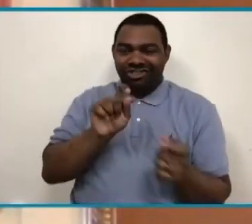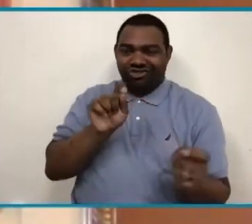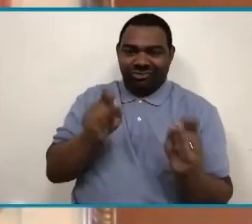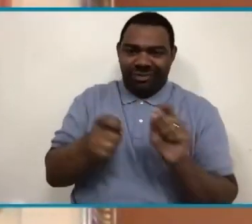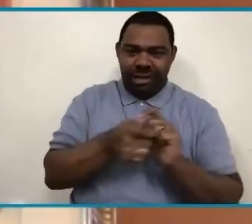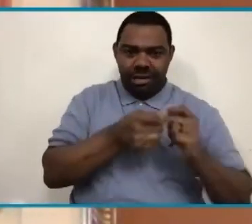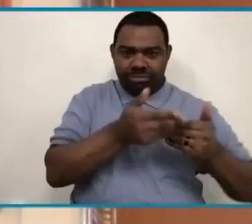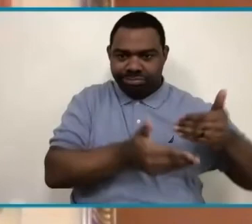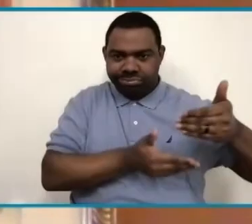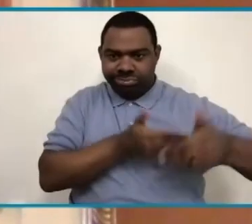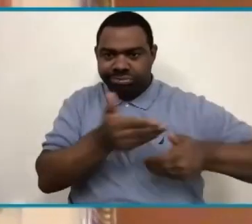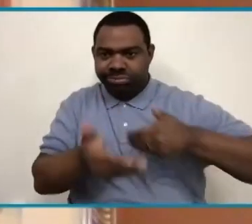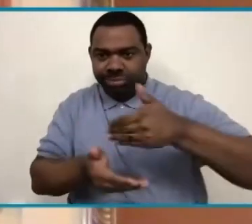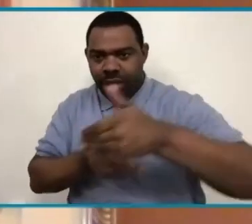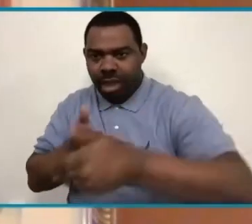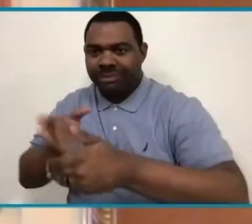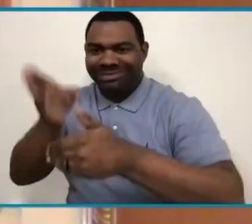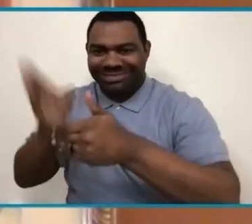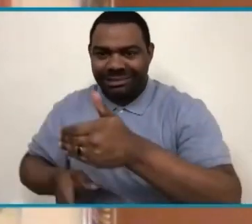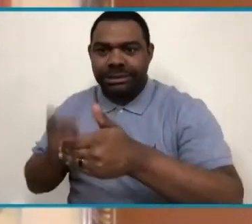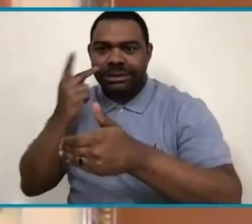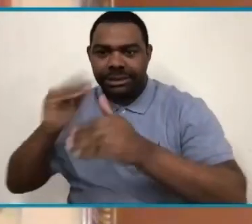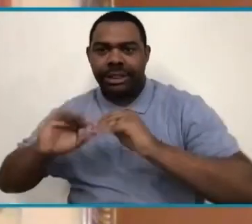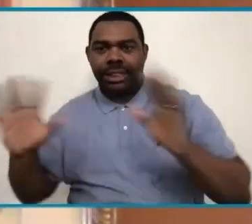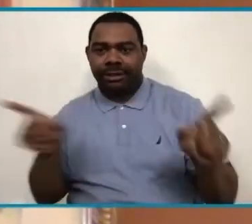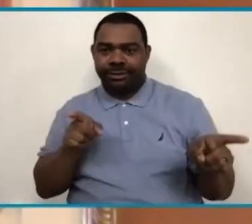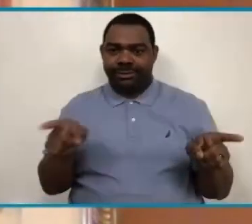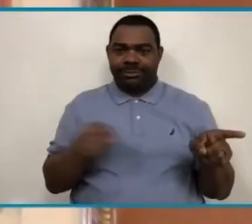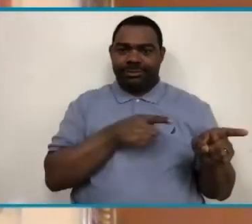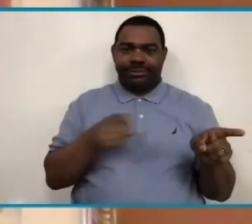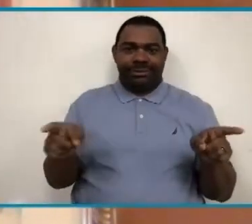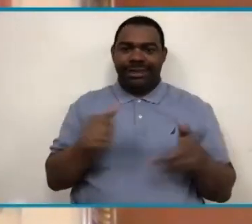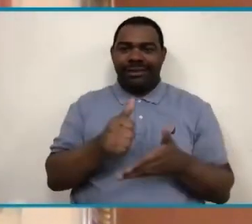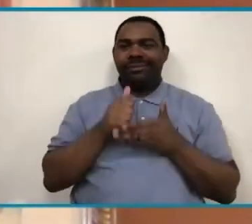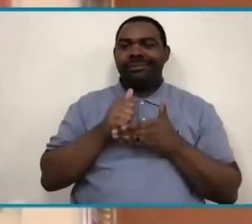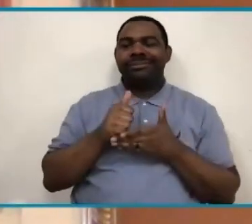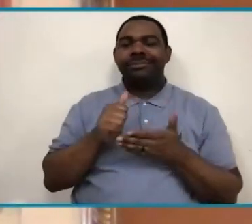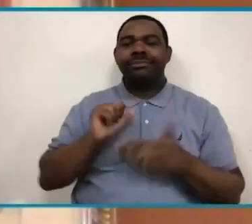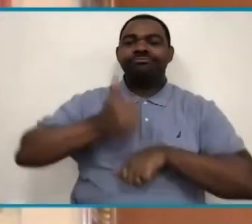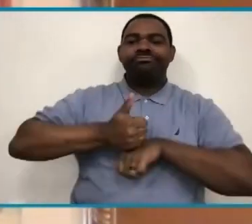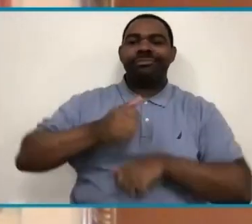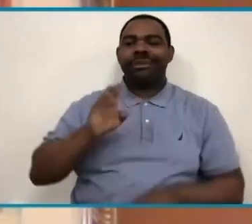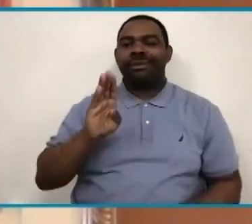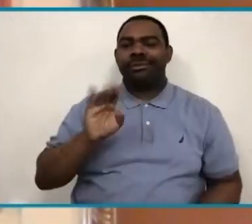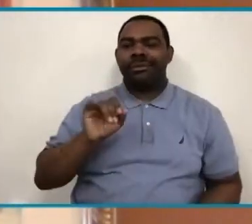And so combined with that, we're hoping between the psychology, the experimental methods,